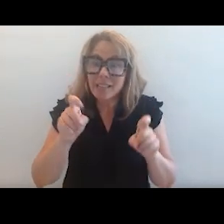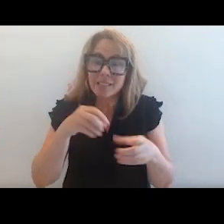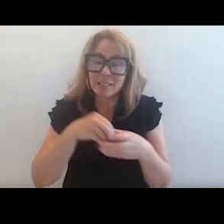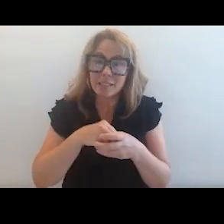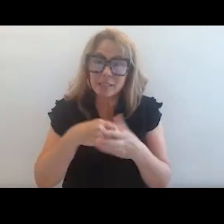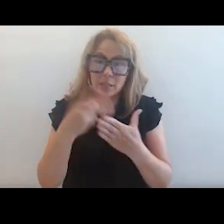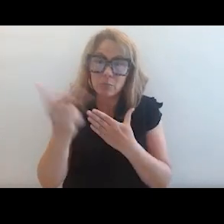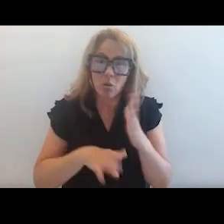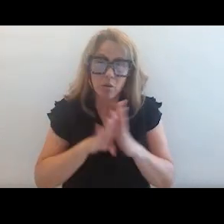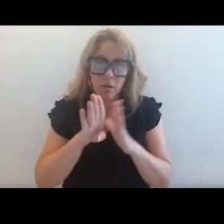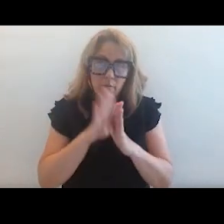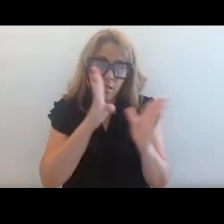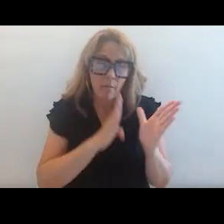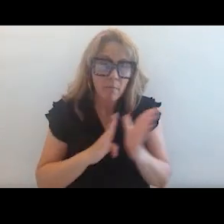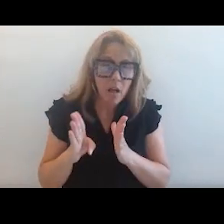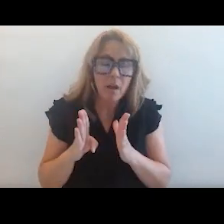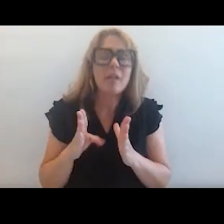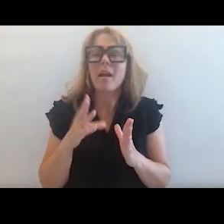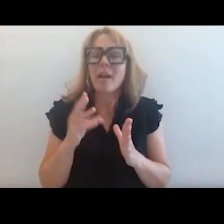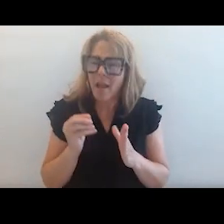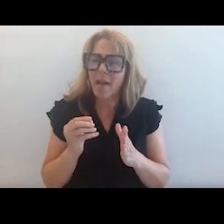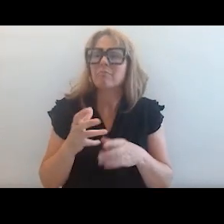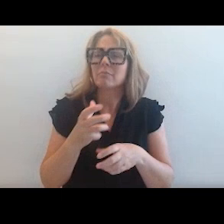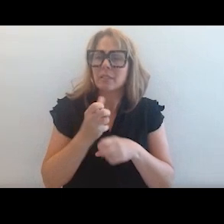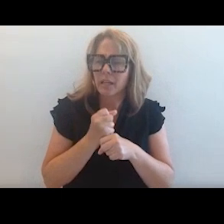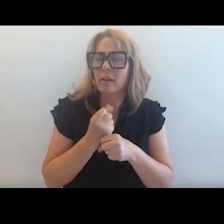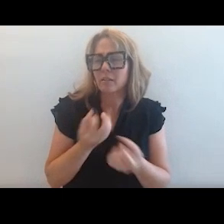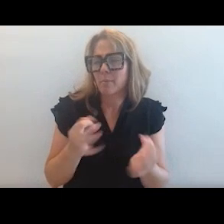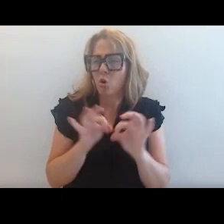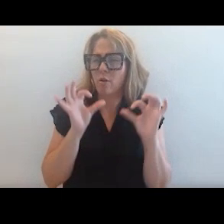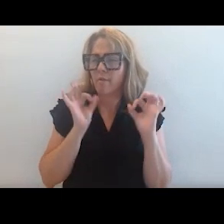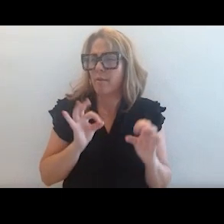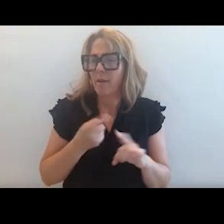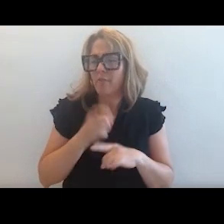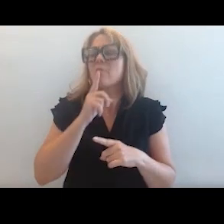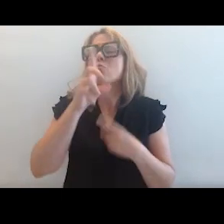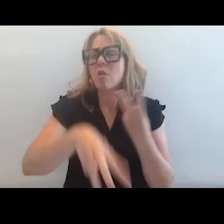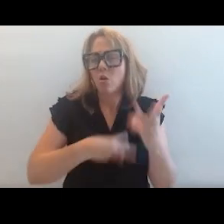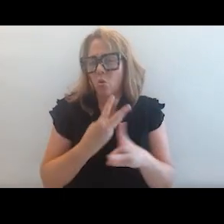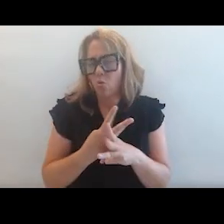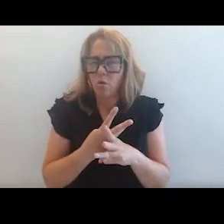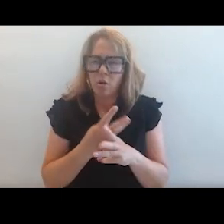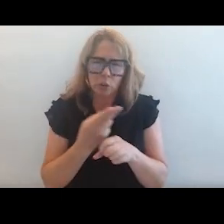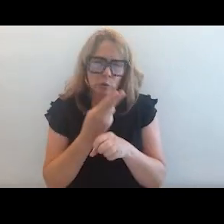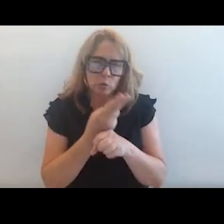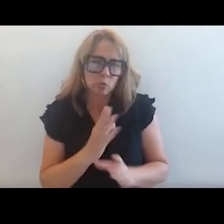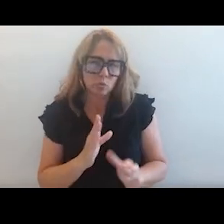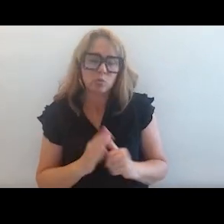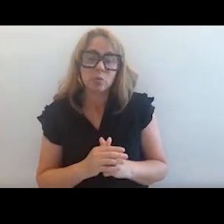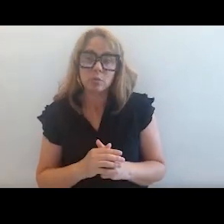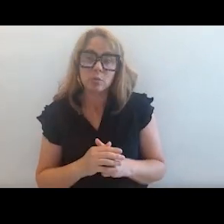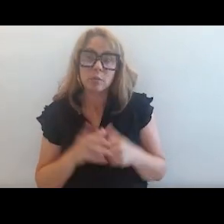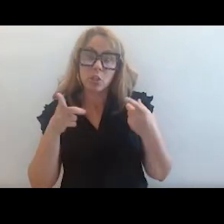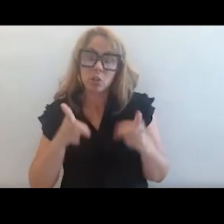development plan to obtain valuable feedback from real-world users. During beta testing,